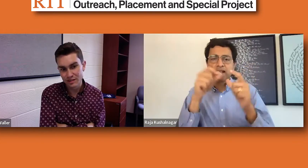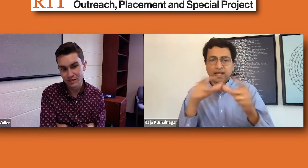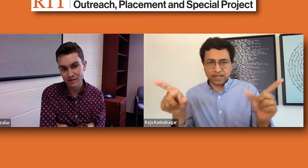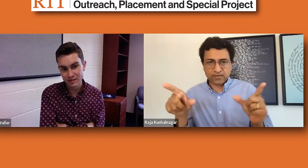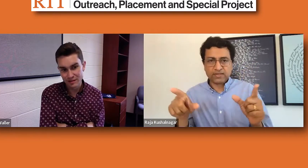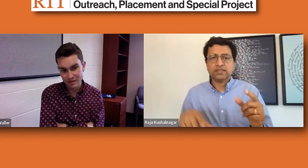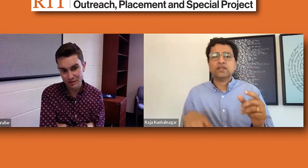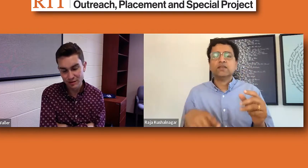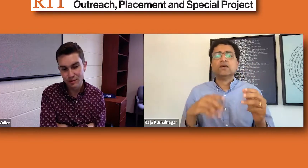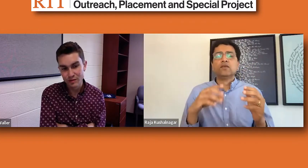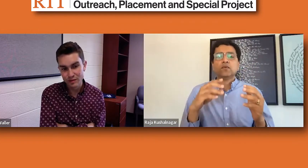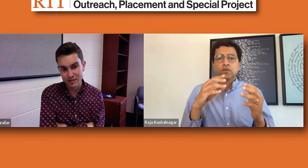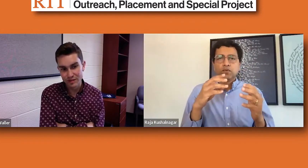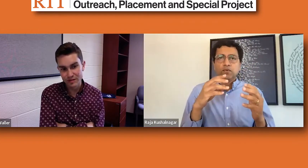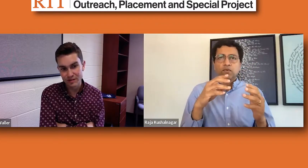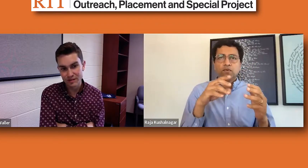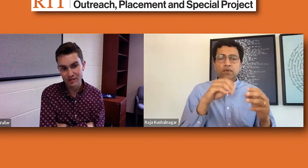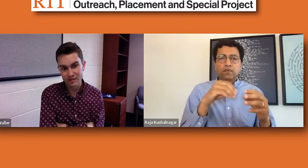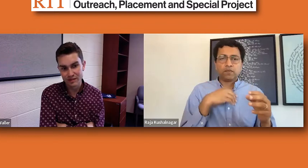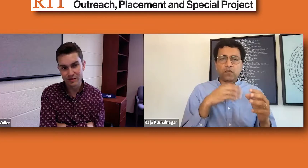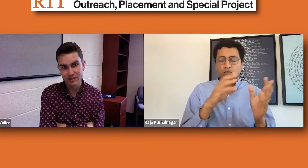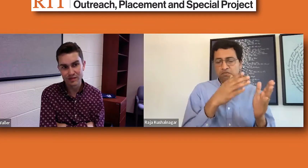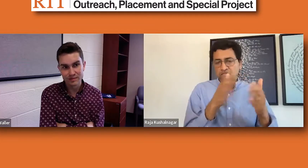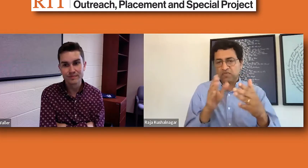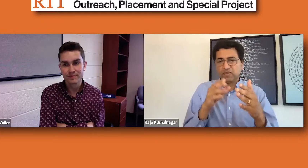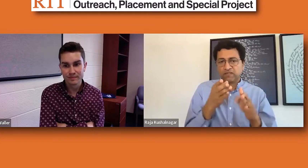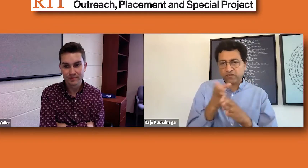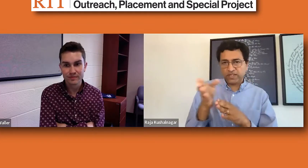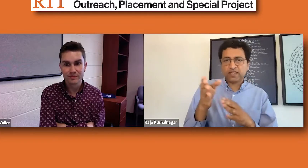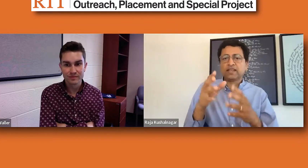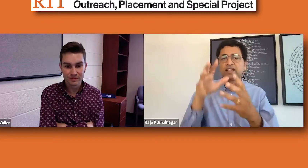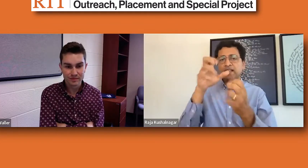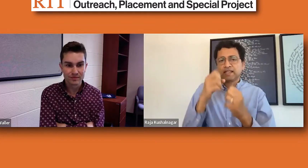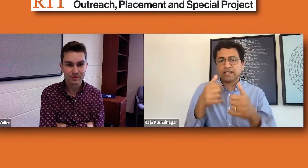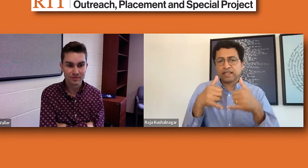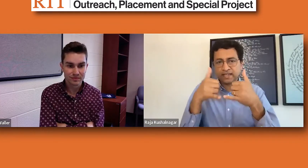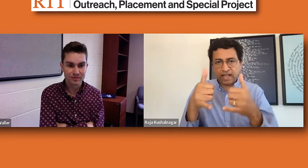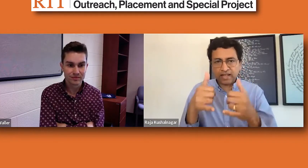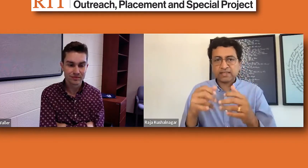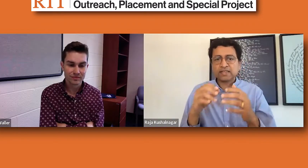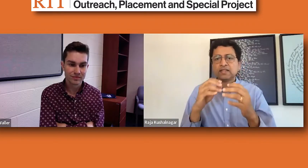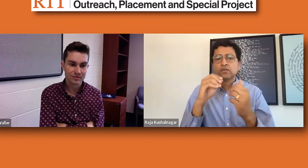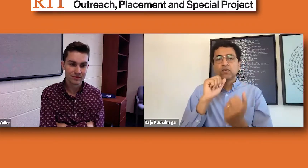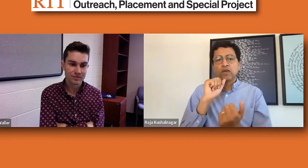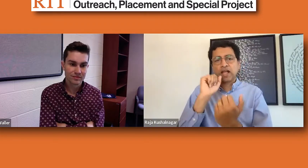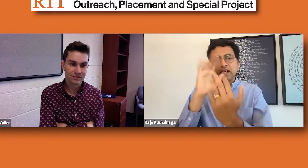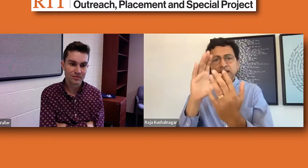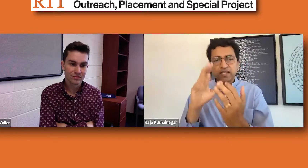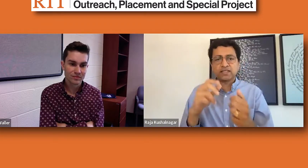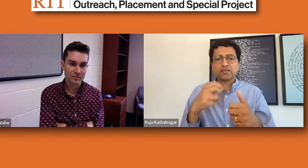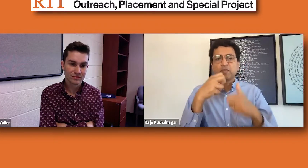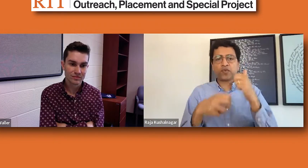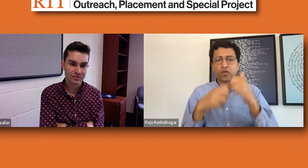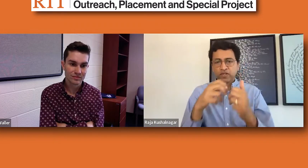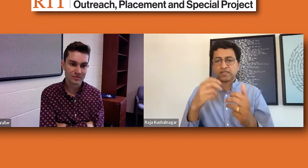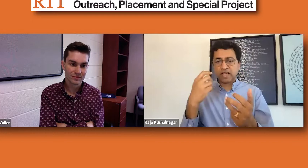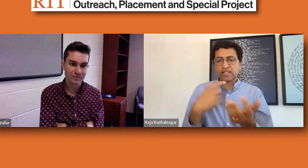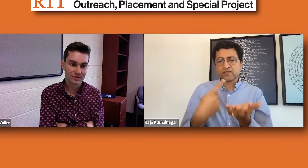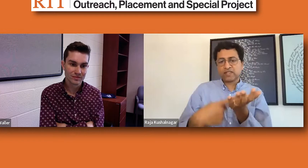with accessible technologies in relation to sign language. I did get a grant to address this problem